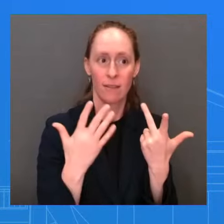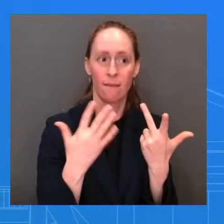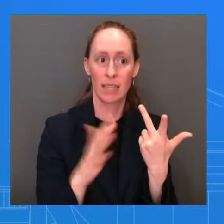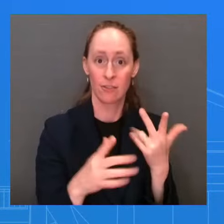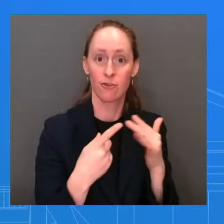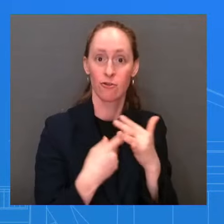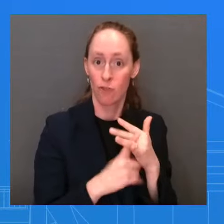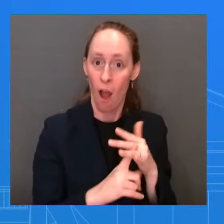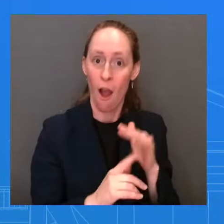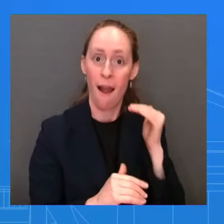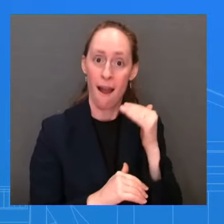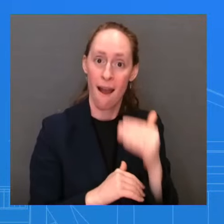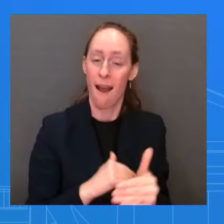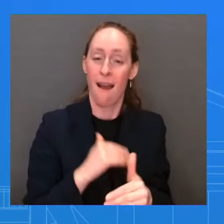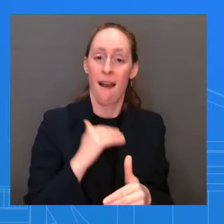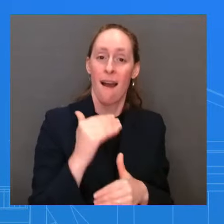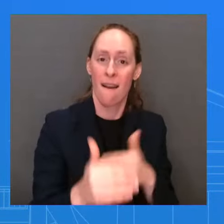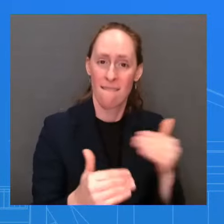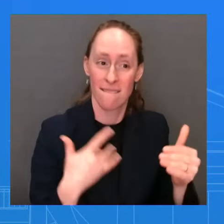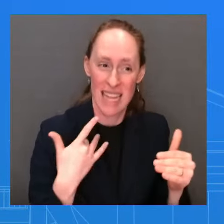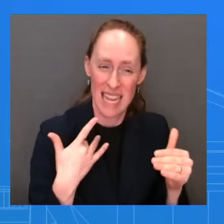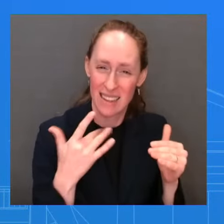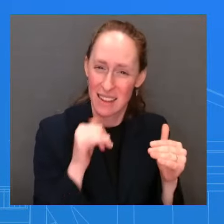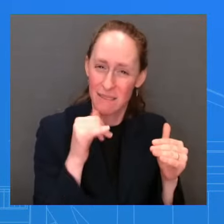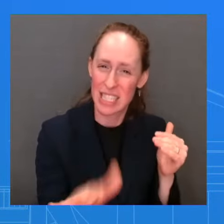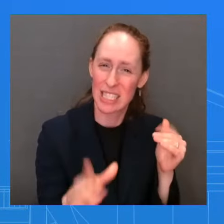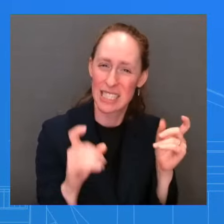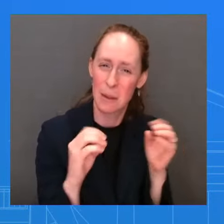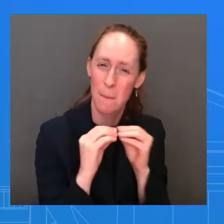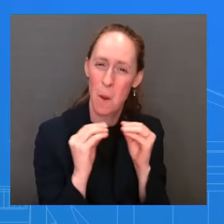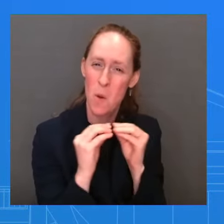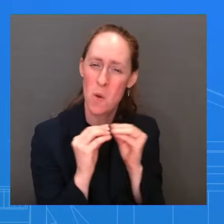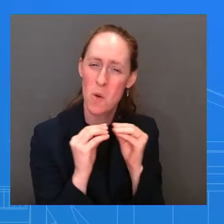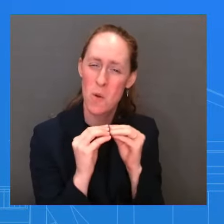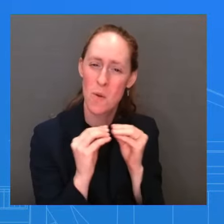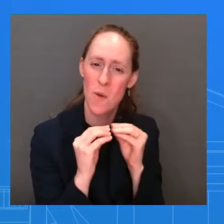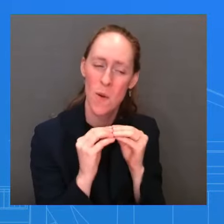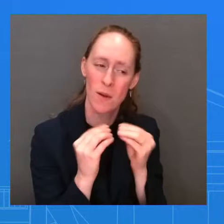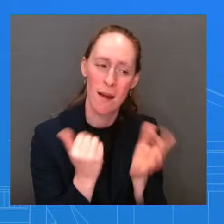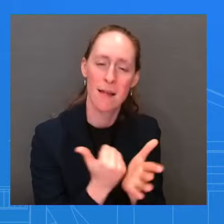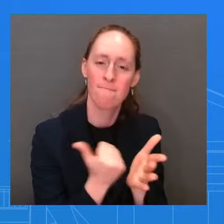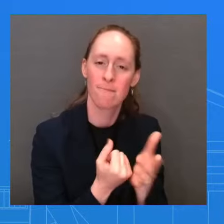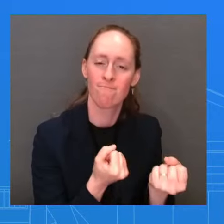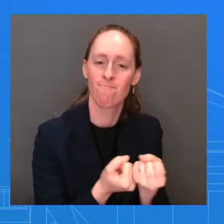You hear us talk about his economic policy and how it has, because of the historic pieces of legislation